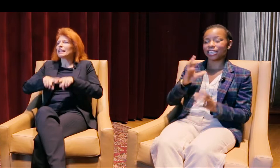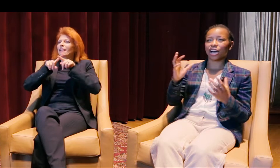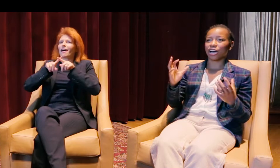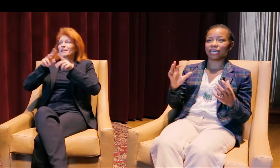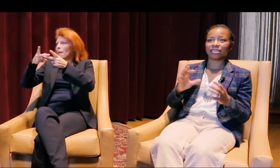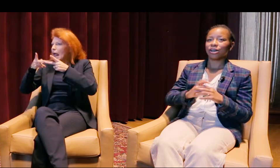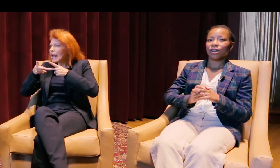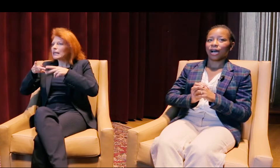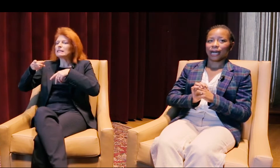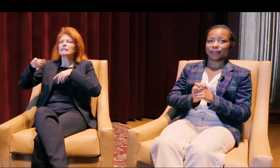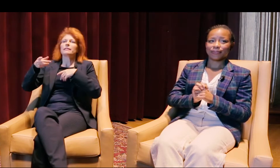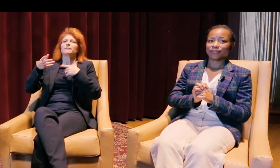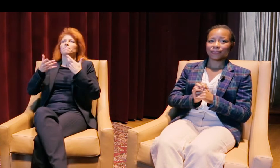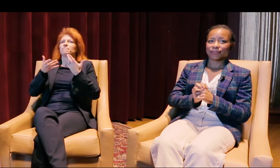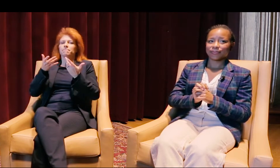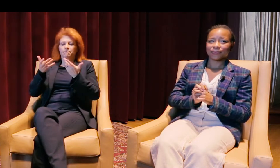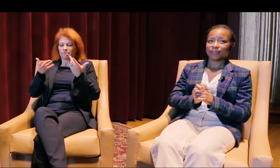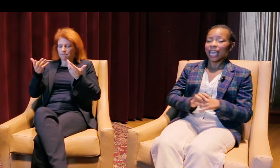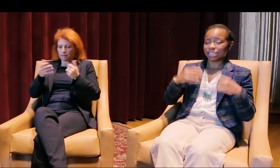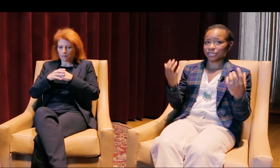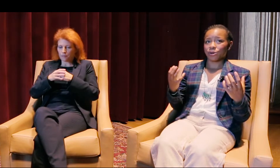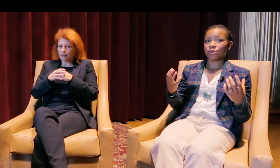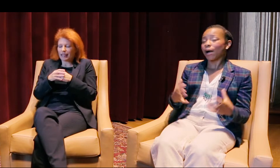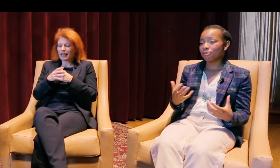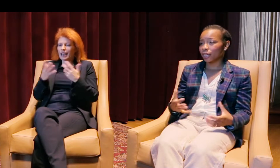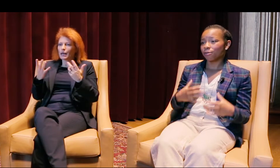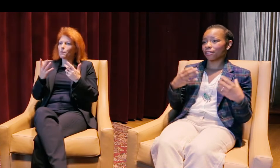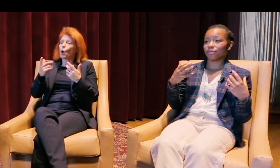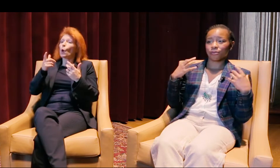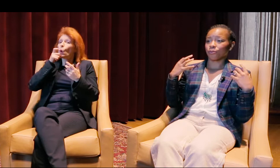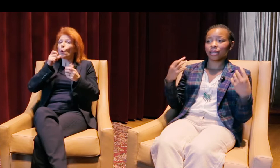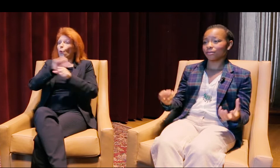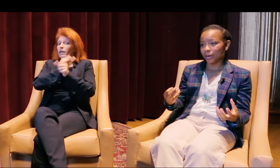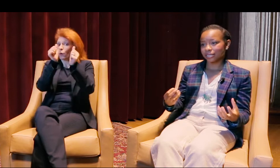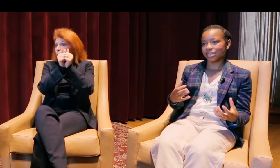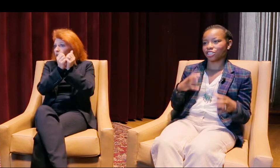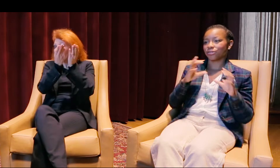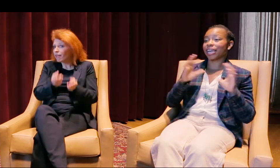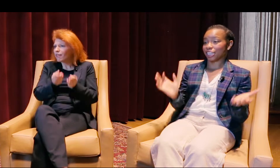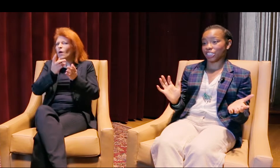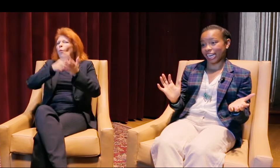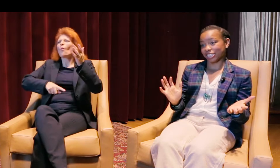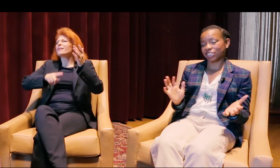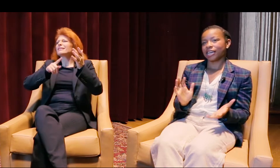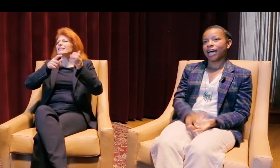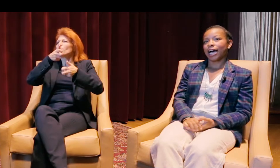depending on, yeah, just who I am working with, what is the issue. It can change.